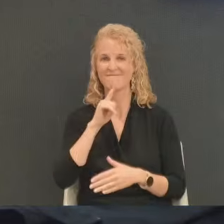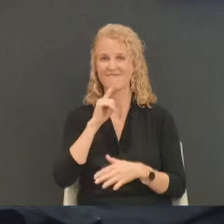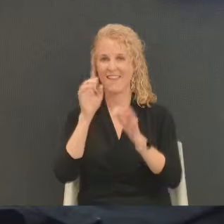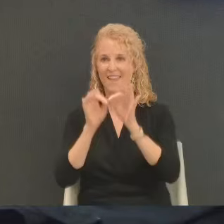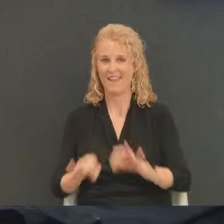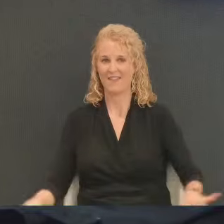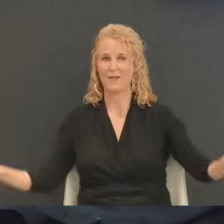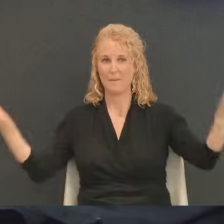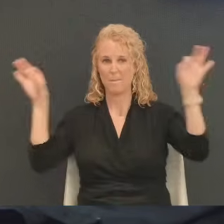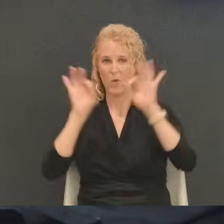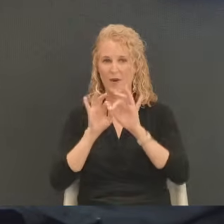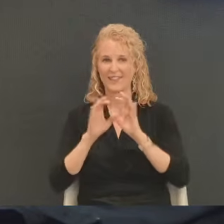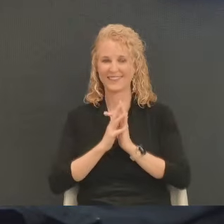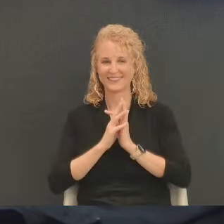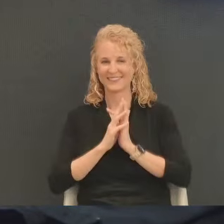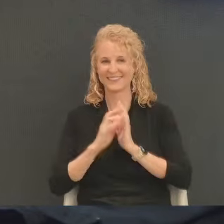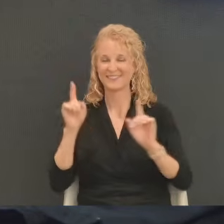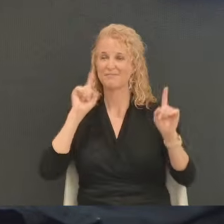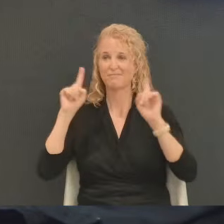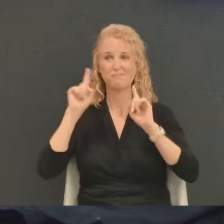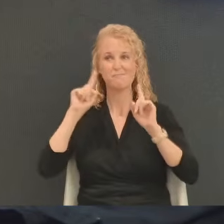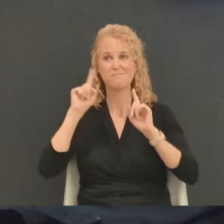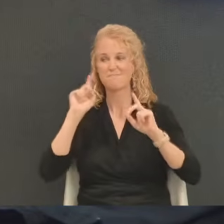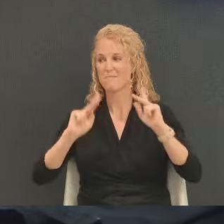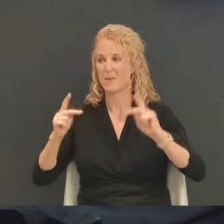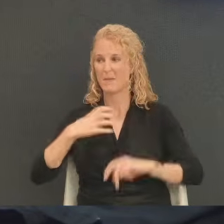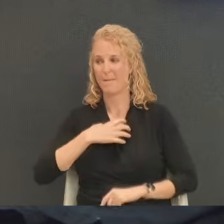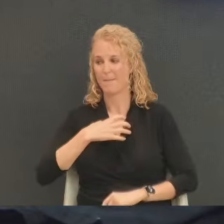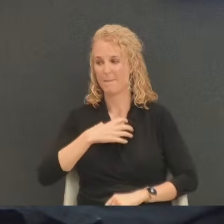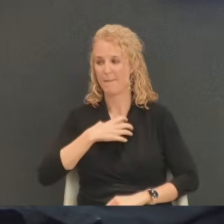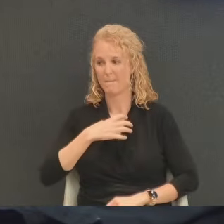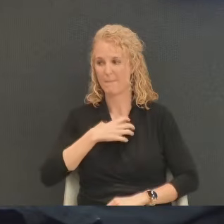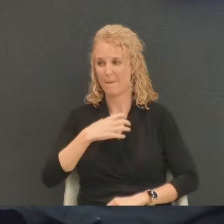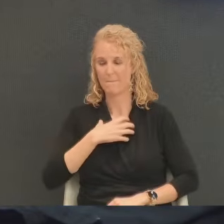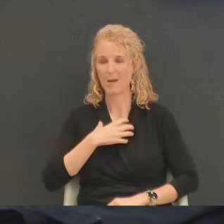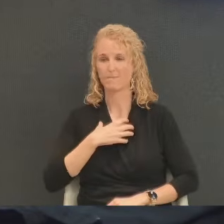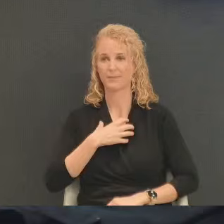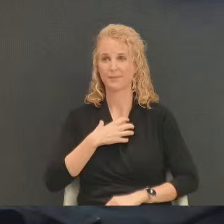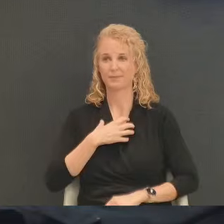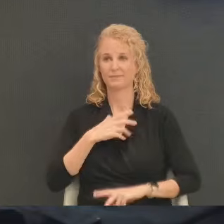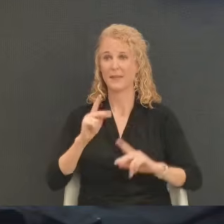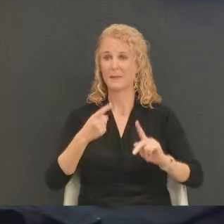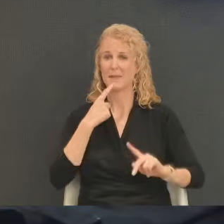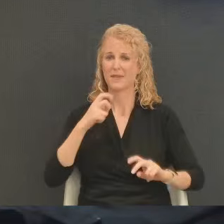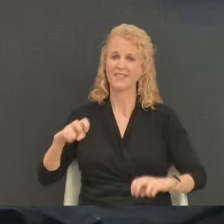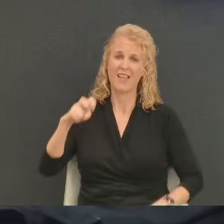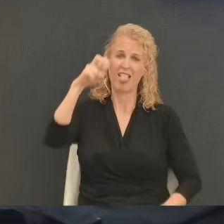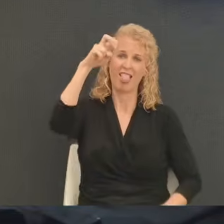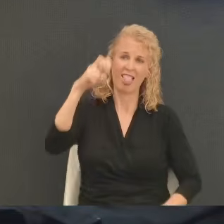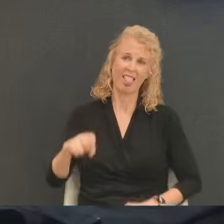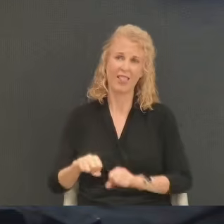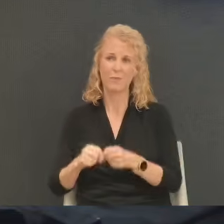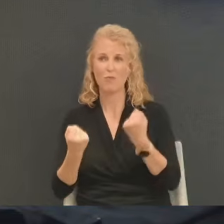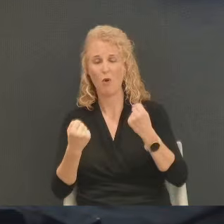Uh, we've heard numerous times from the fans about broken escalators, lack of access. We talk a lot